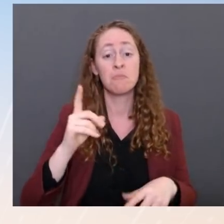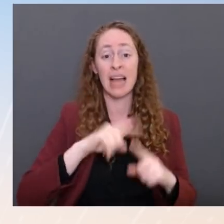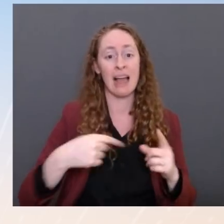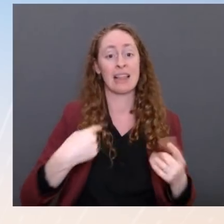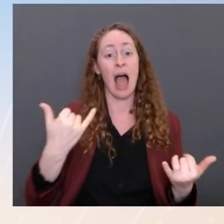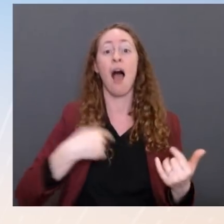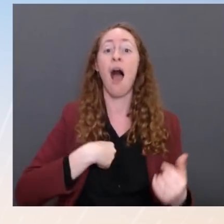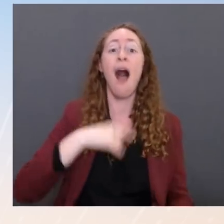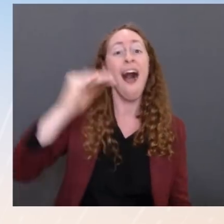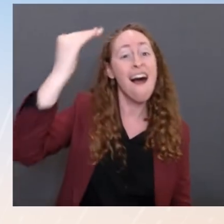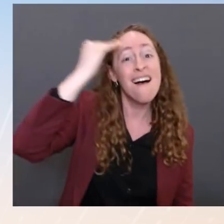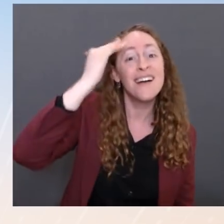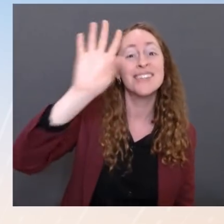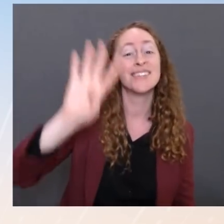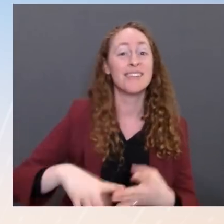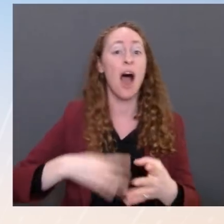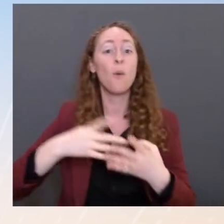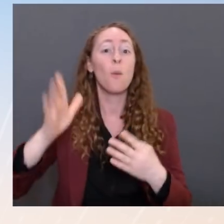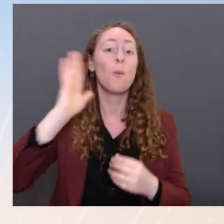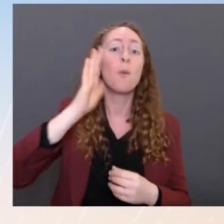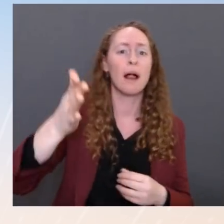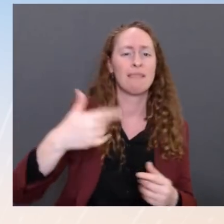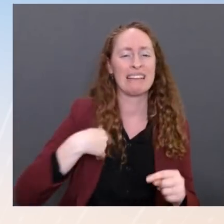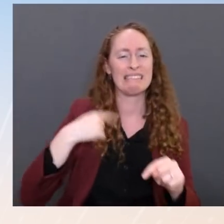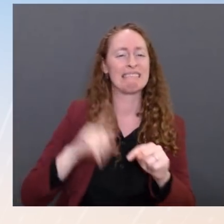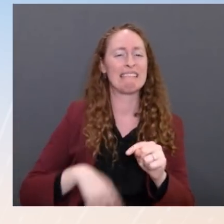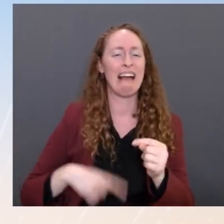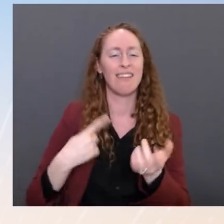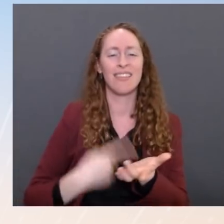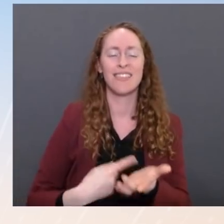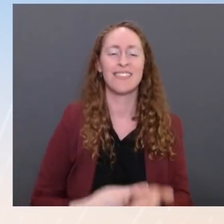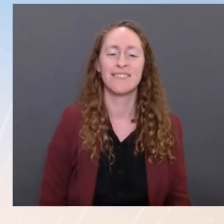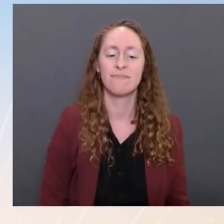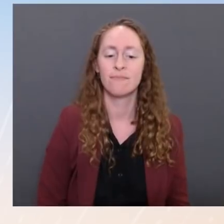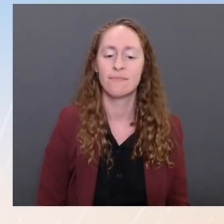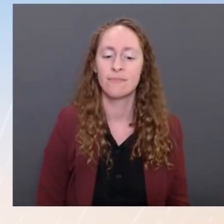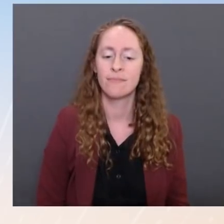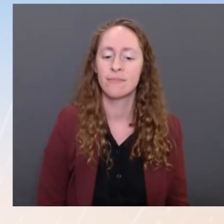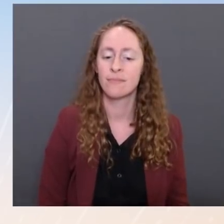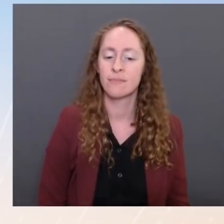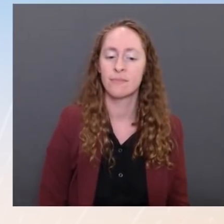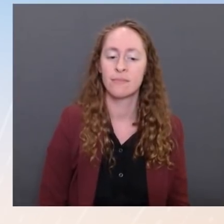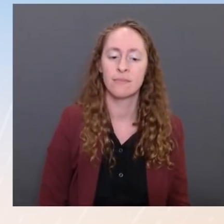Go ahead. The Press: Jen, two of the -- or, some of the steps, at least two of them, announced today on infant formula